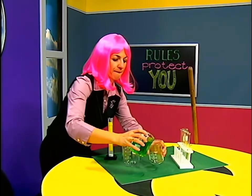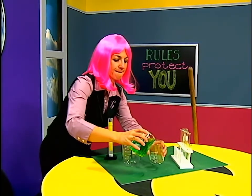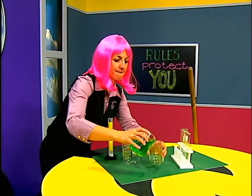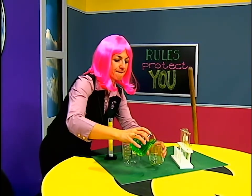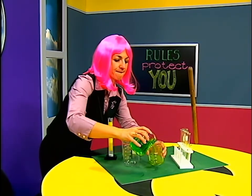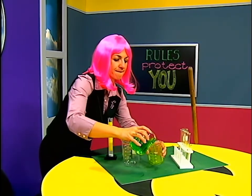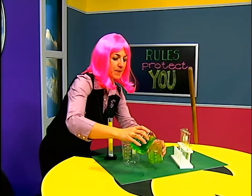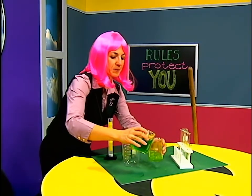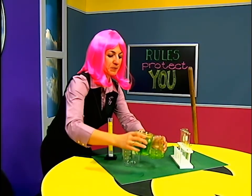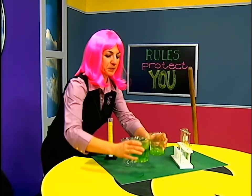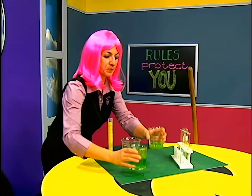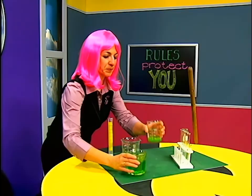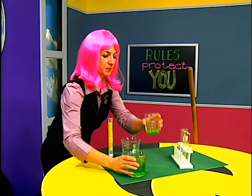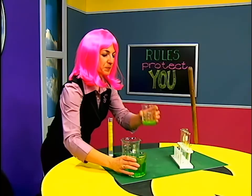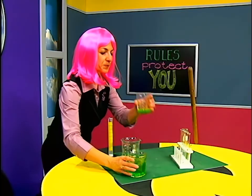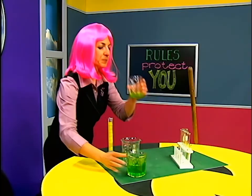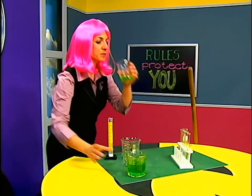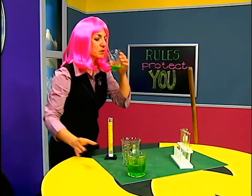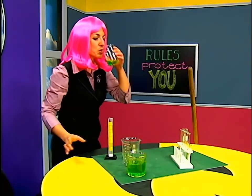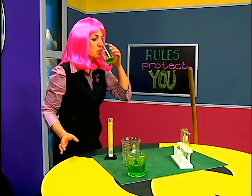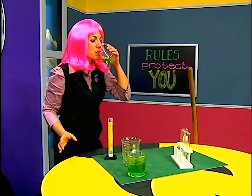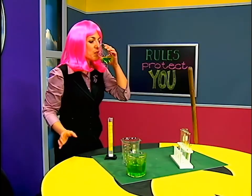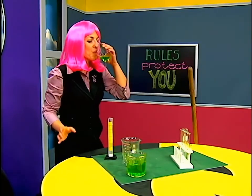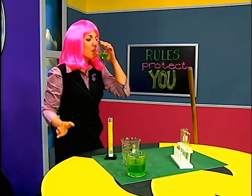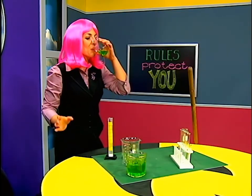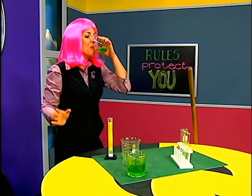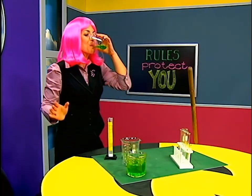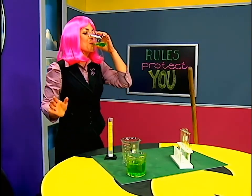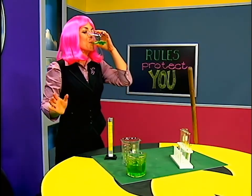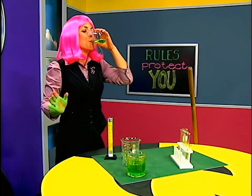WHAT'S THIS, HUH?